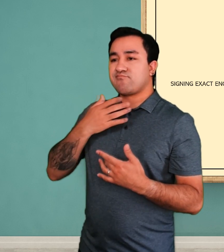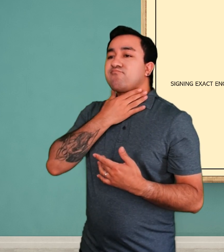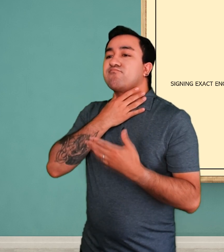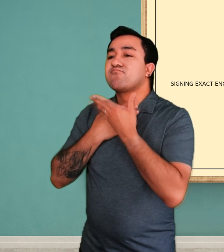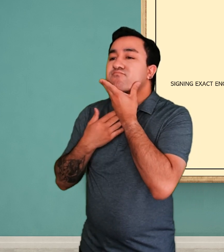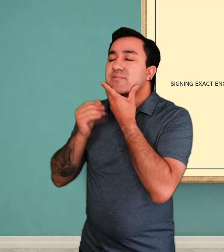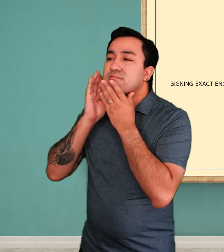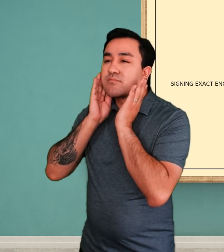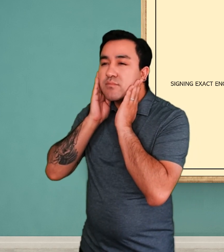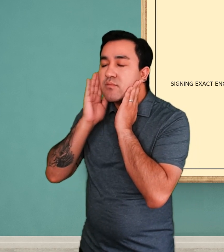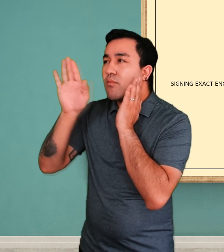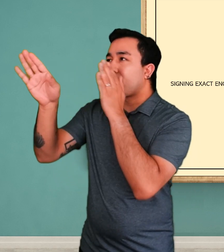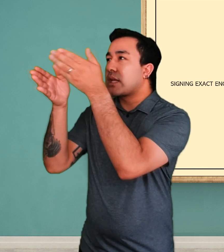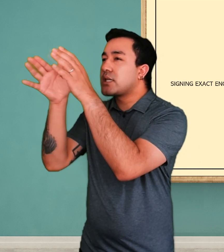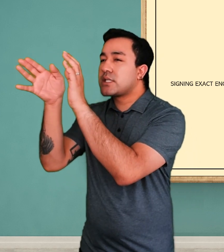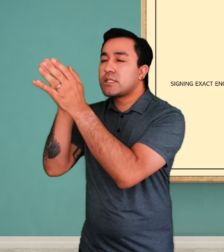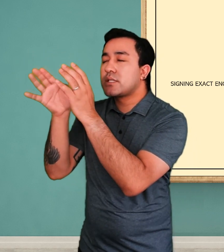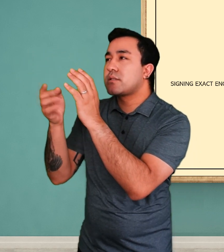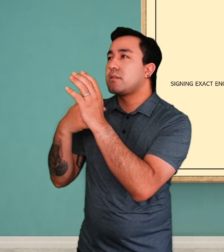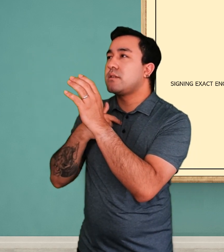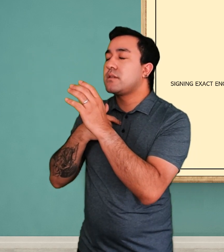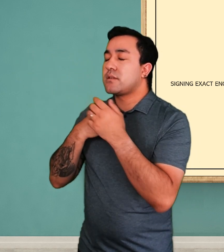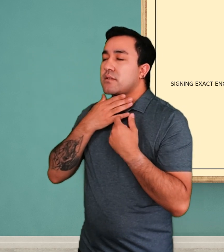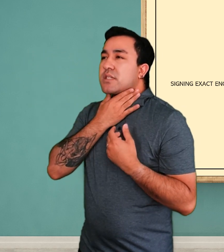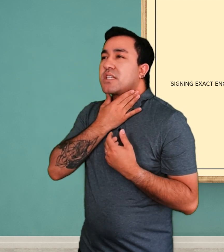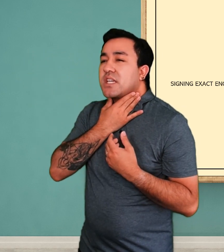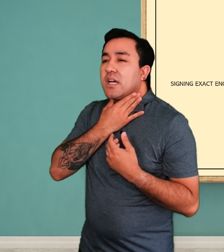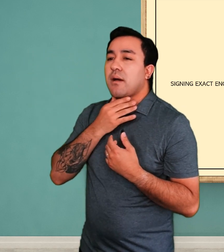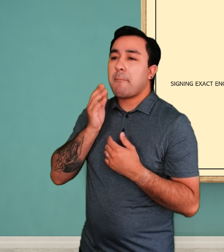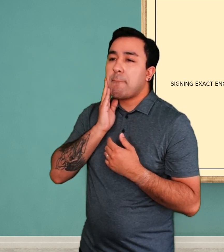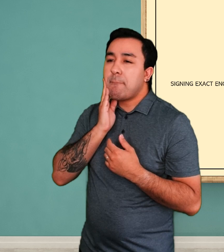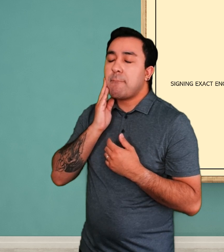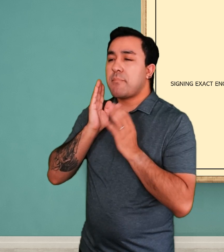and mouth of the person teaching them, then touching themselves and trying to mimic them.